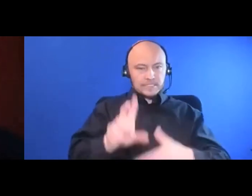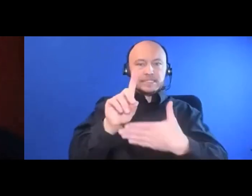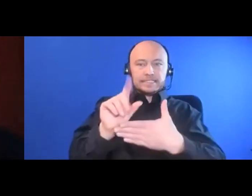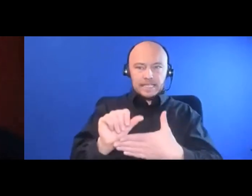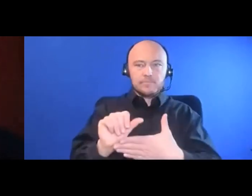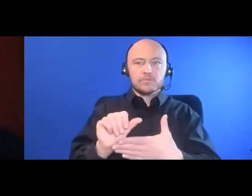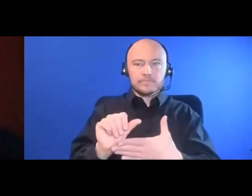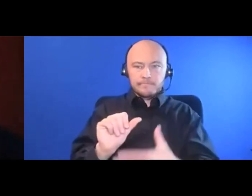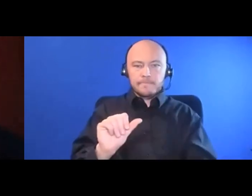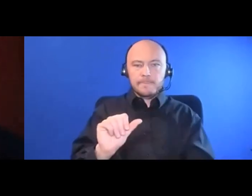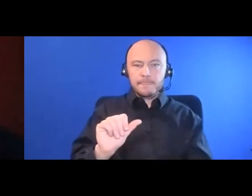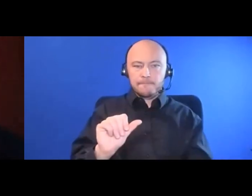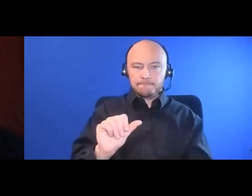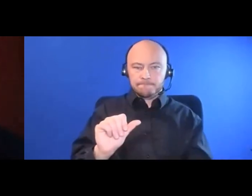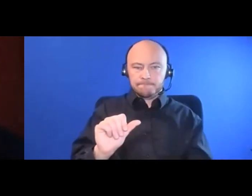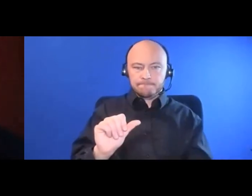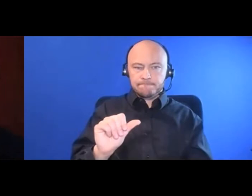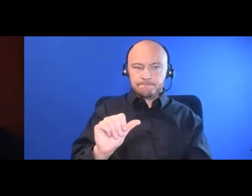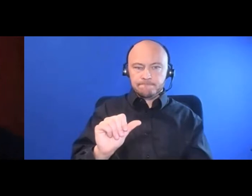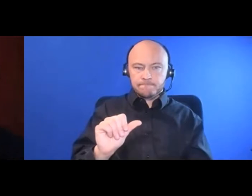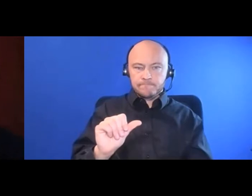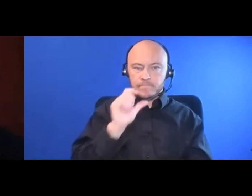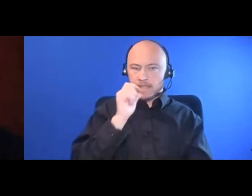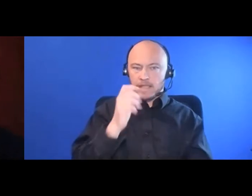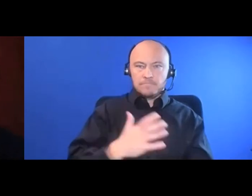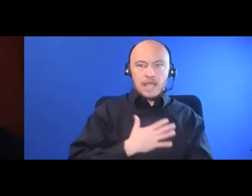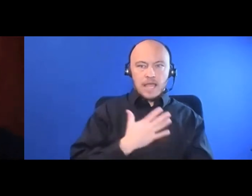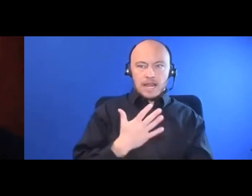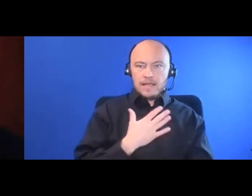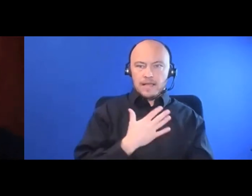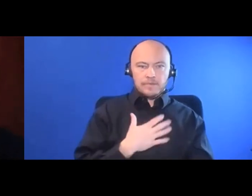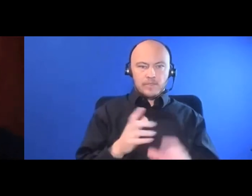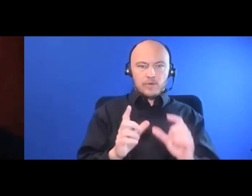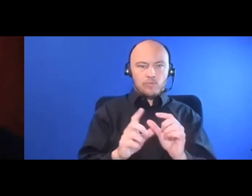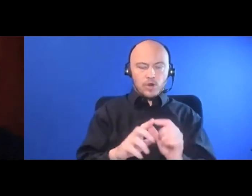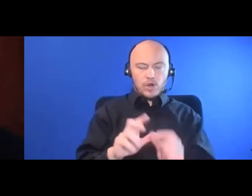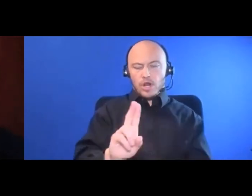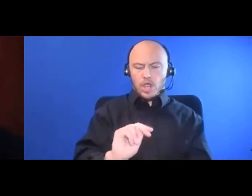I'm not happy that we're using the word underlying conditions.